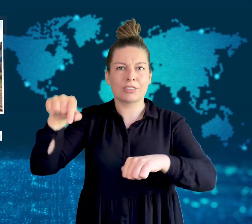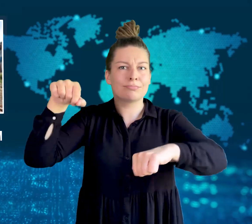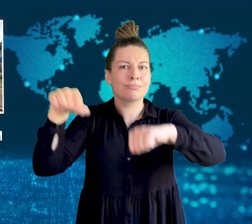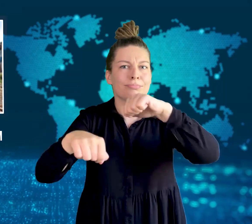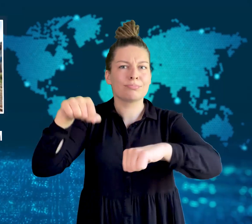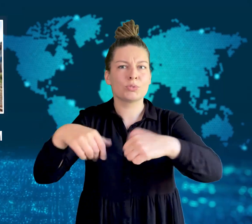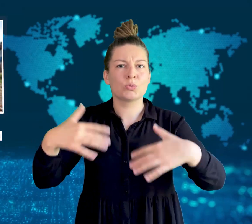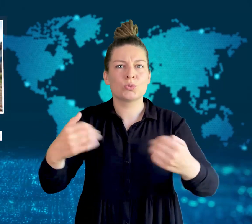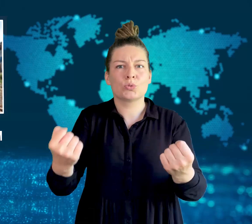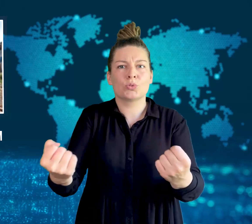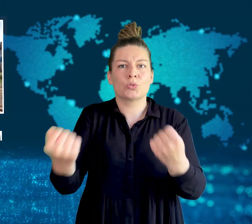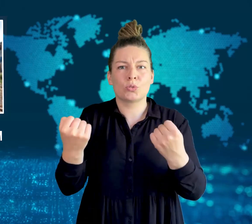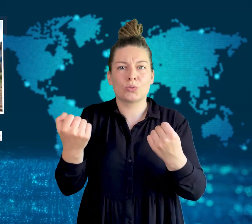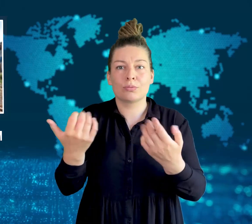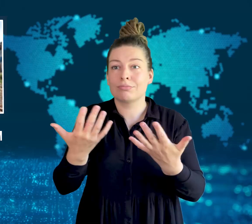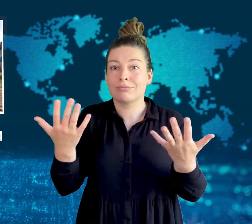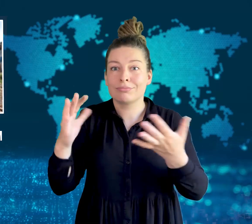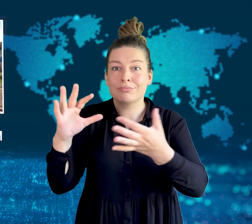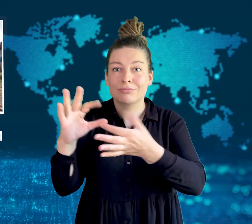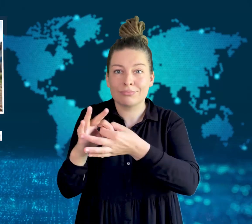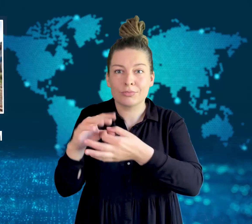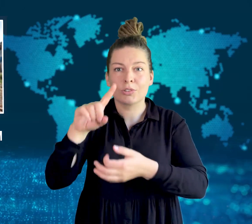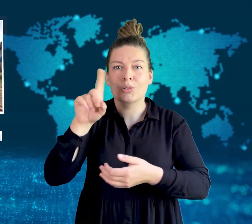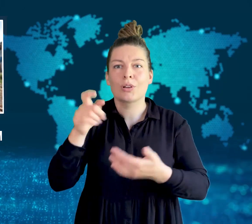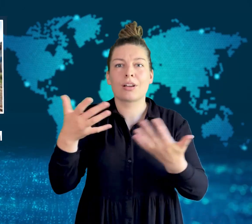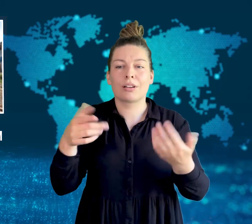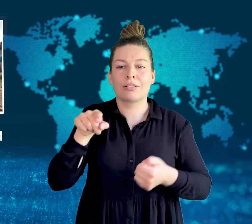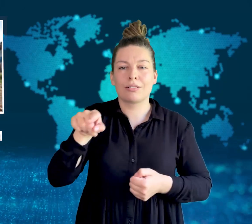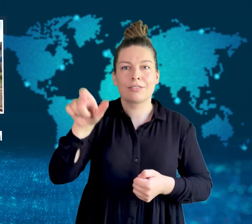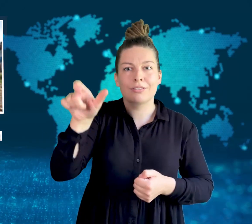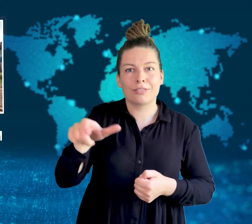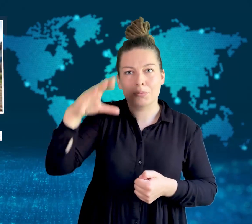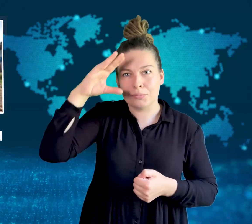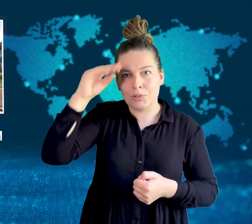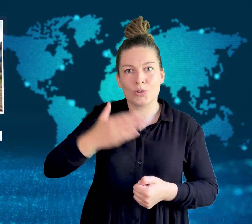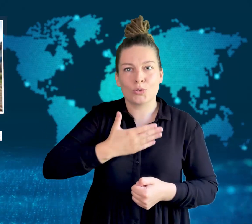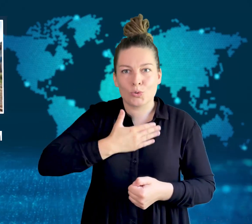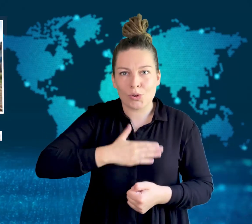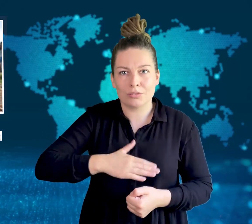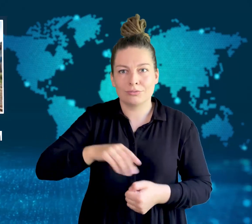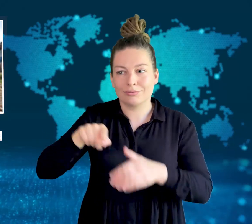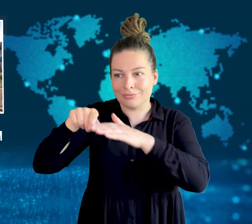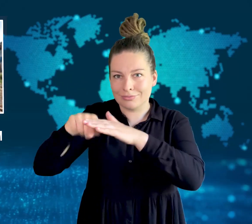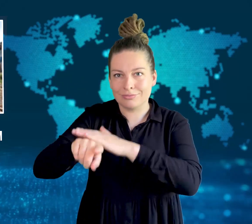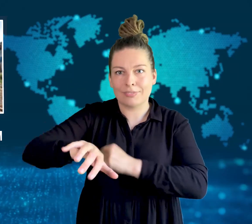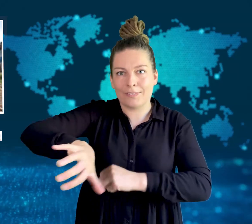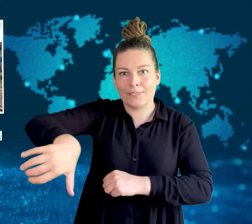beaten by the guards after trying to steal pineapples.